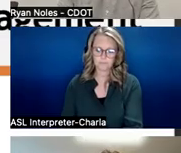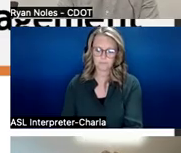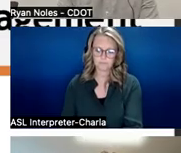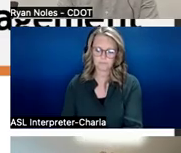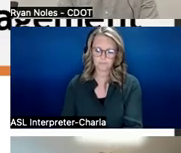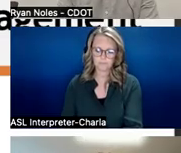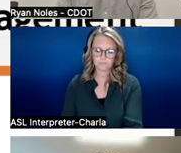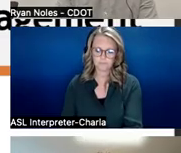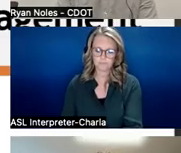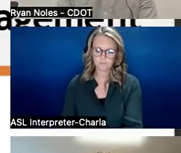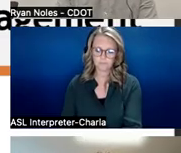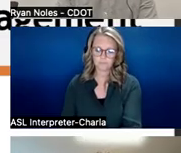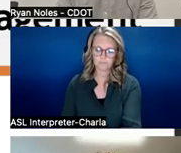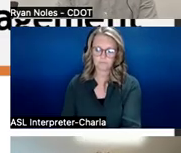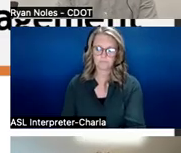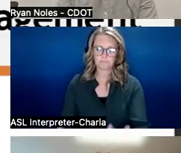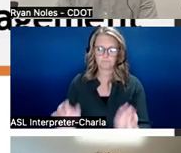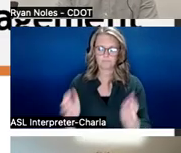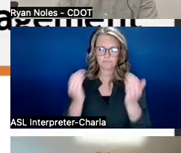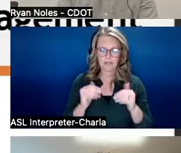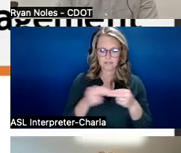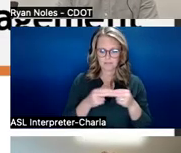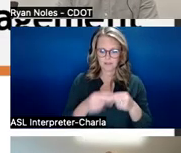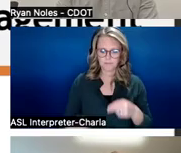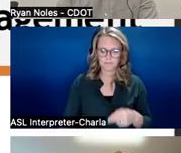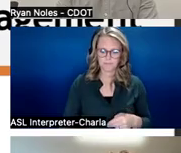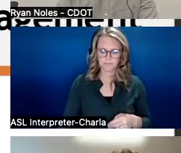So we are planning two open houses at the end of the month